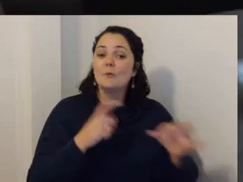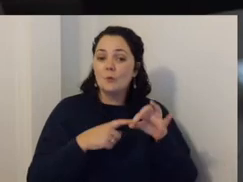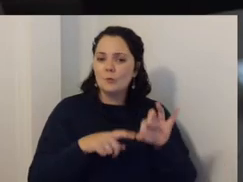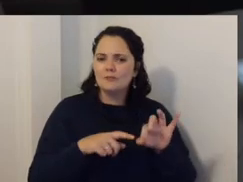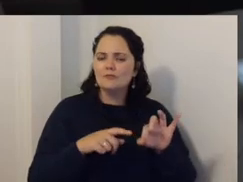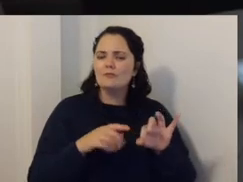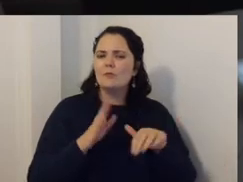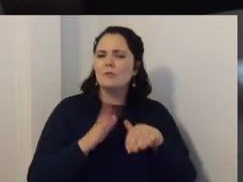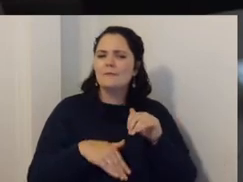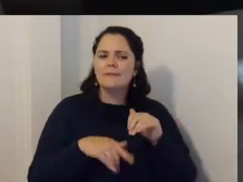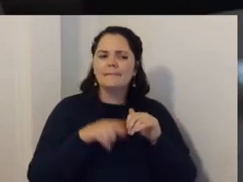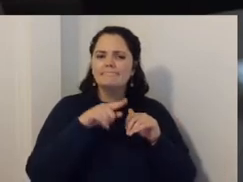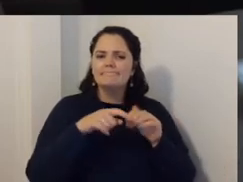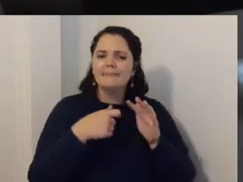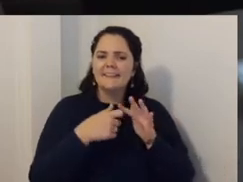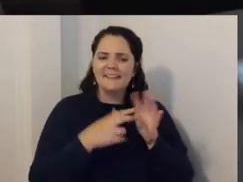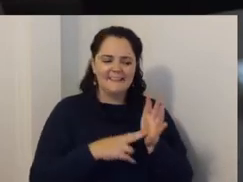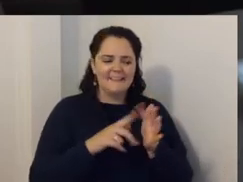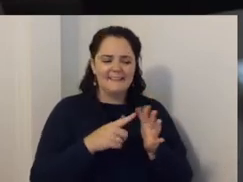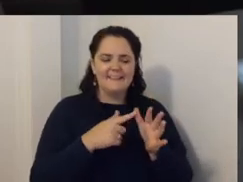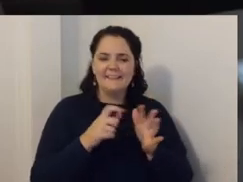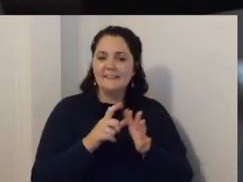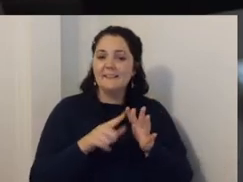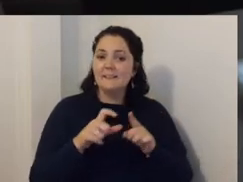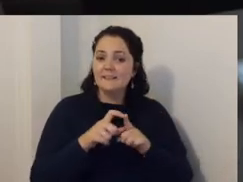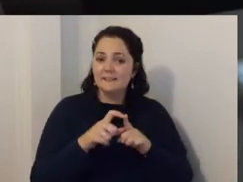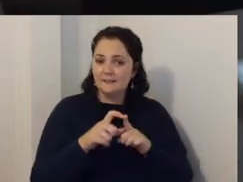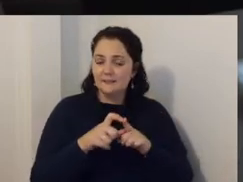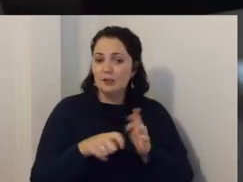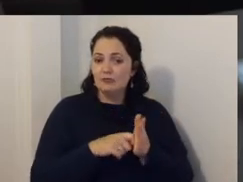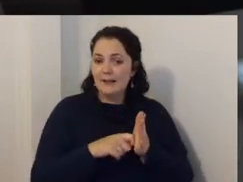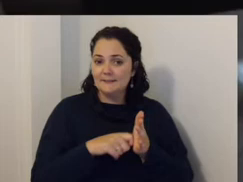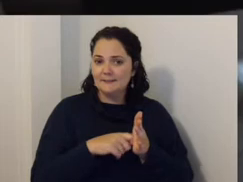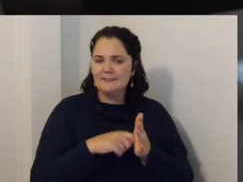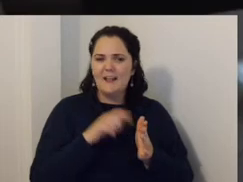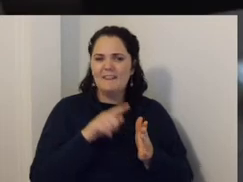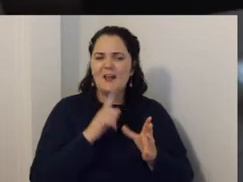kneaded erasers like your kneaded eraser is going to get gummed up really really quickly